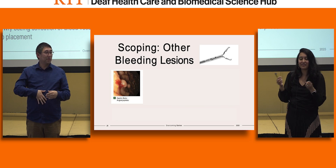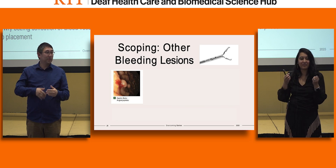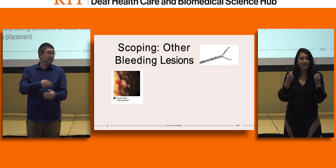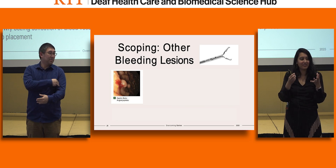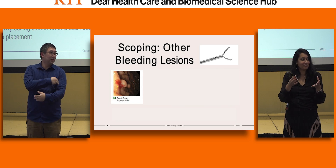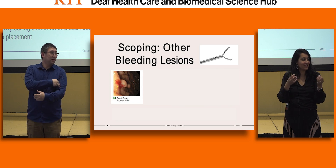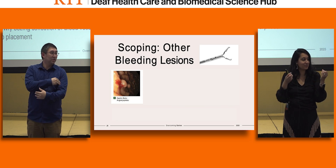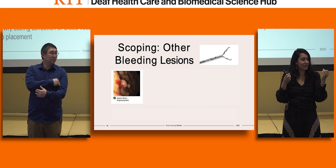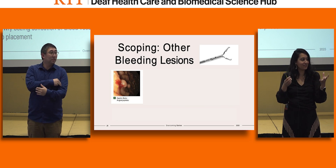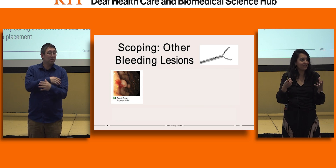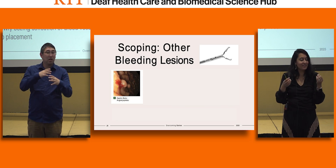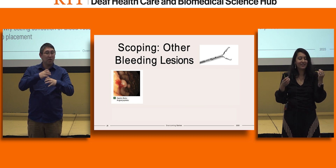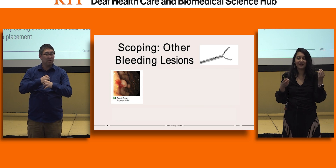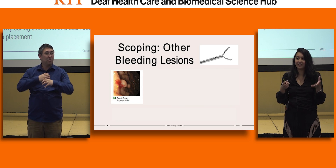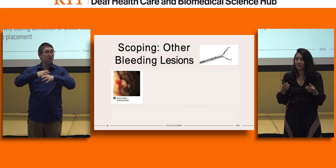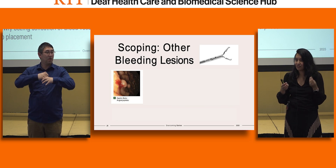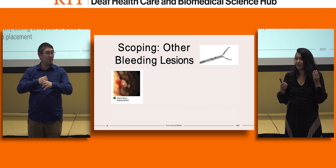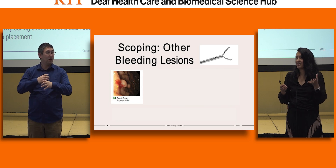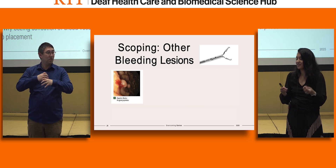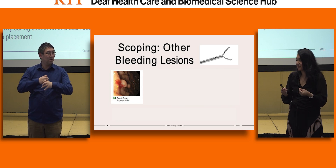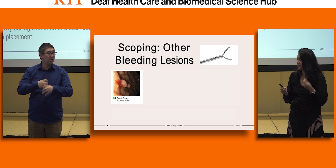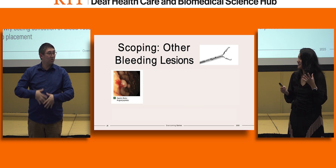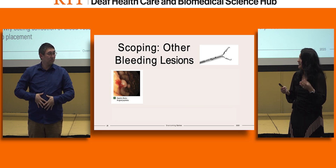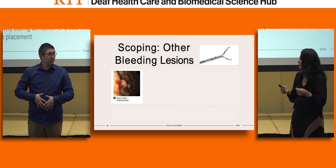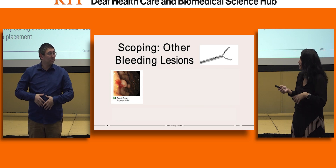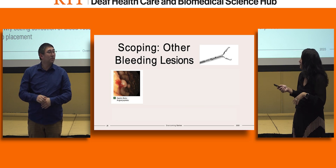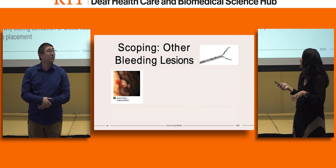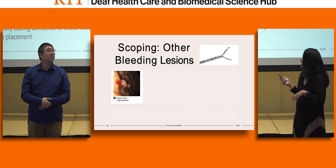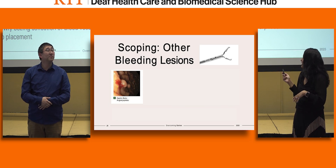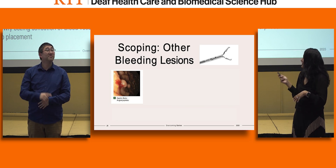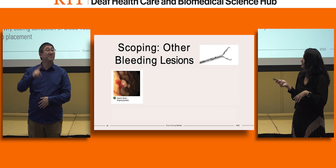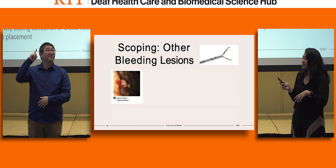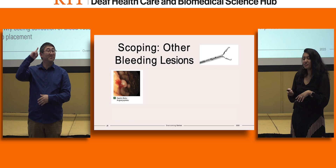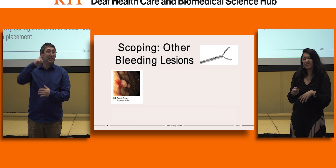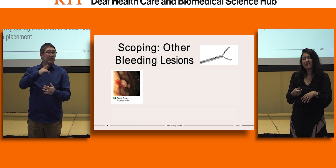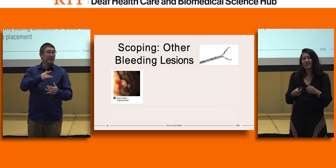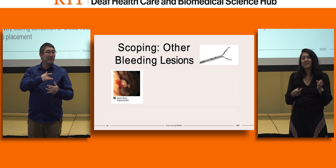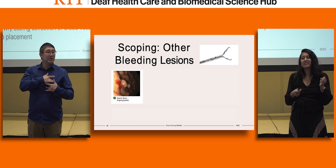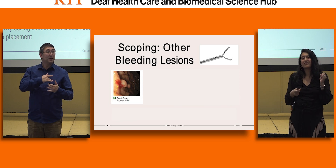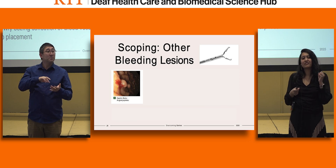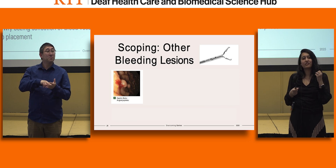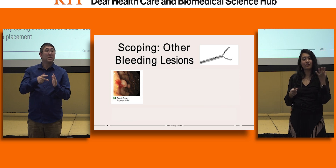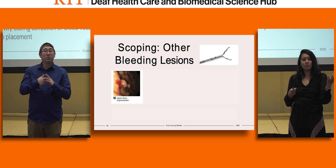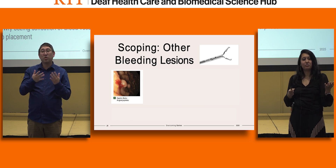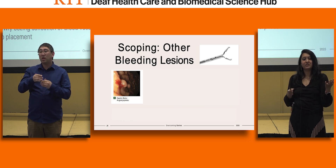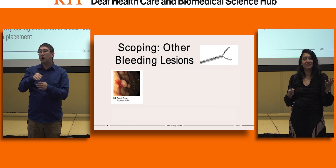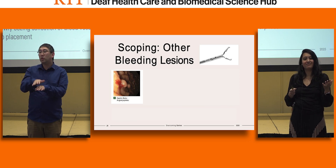and the stomach is a muscle, and it's contracting all the time. So, this usually causes a slow bleed.